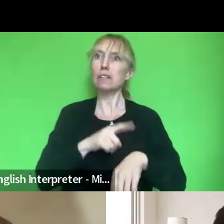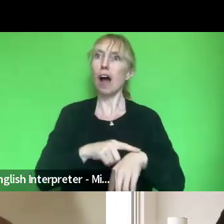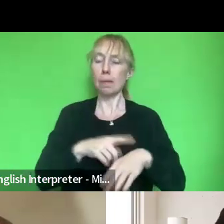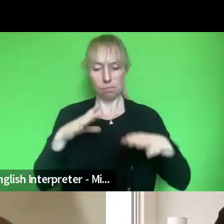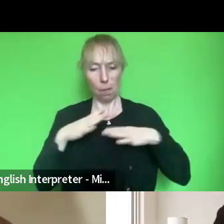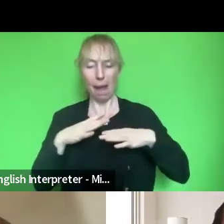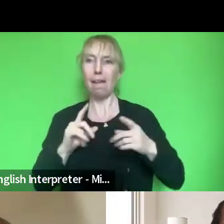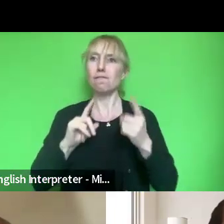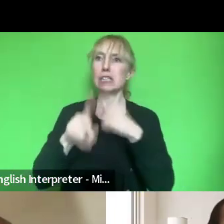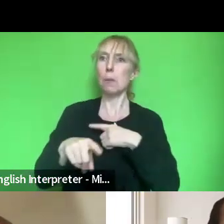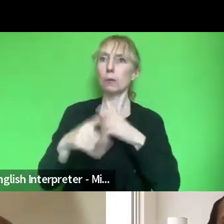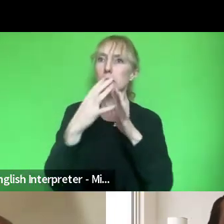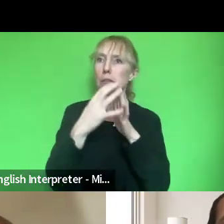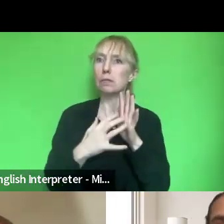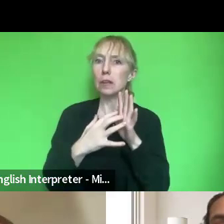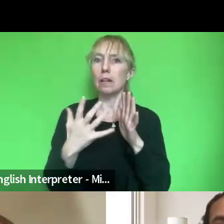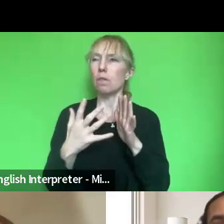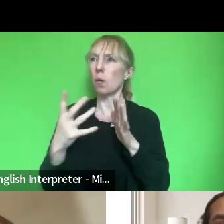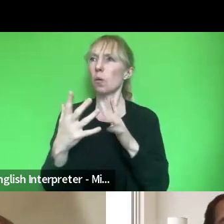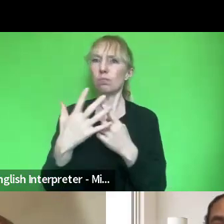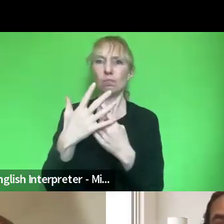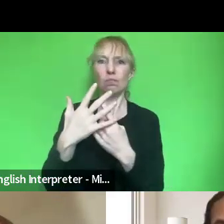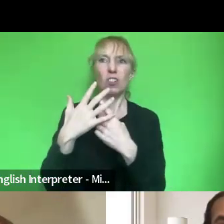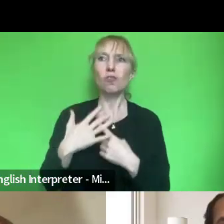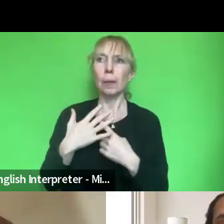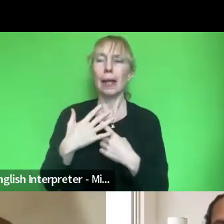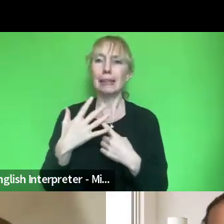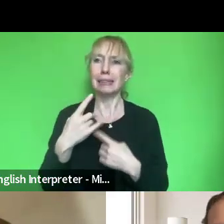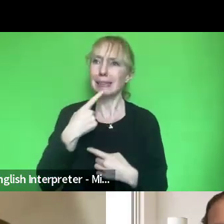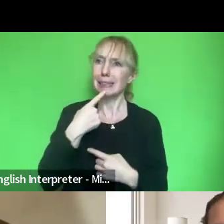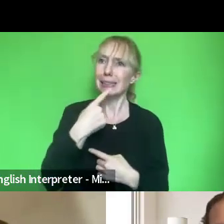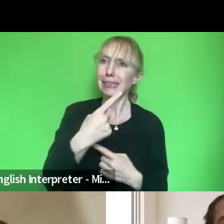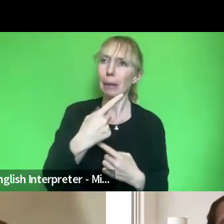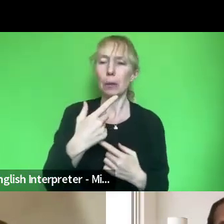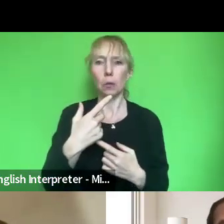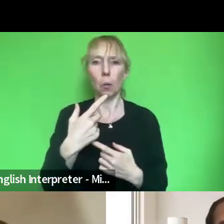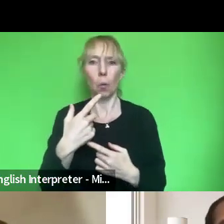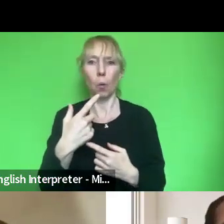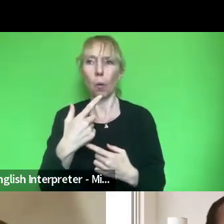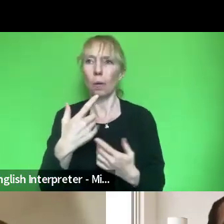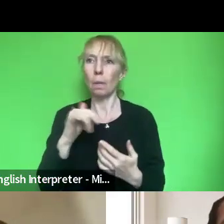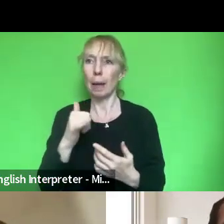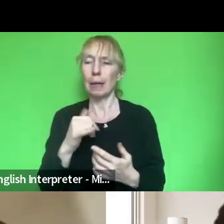discriminatory statements and sometimes even slurs are made. People have done really specific